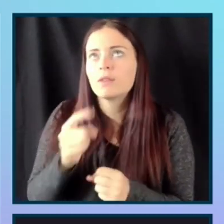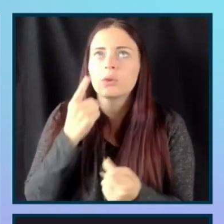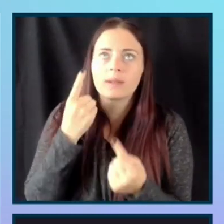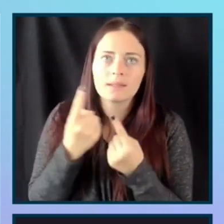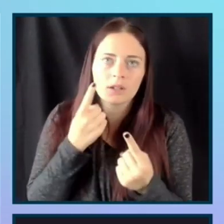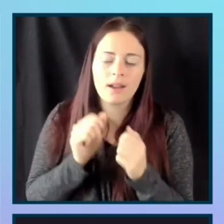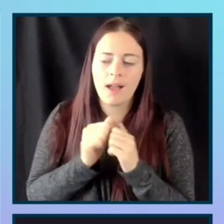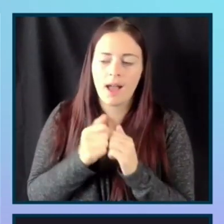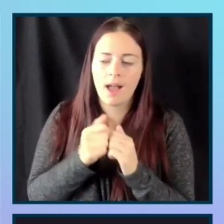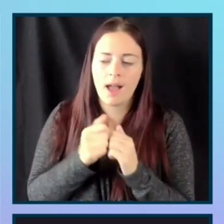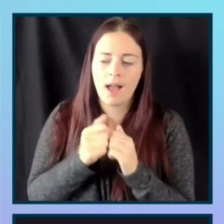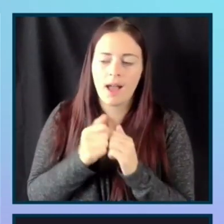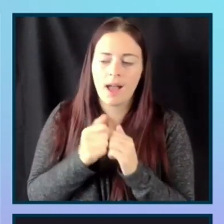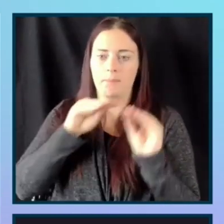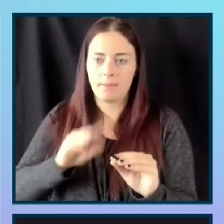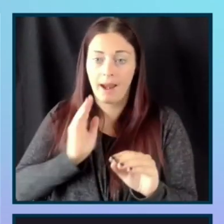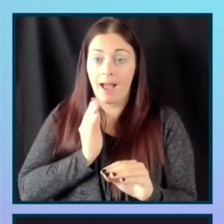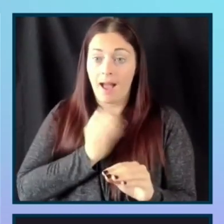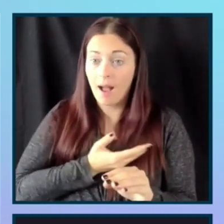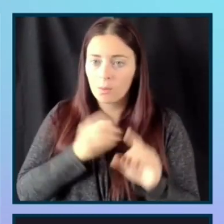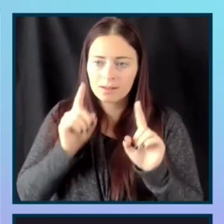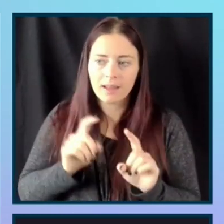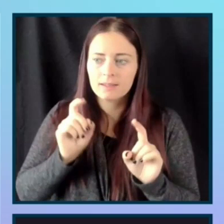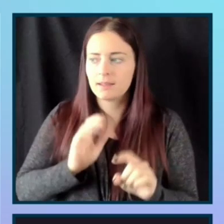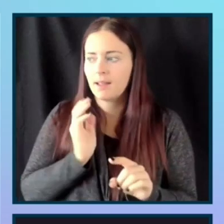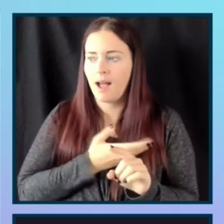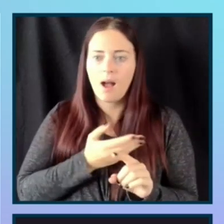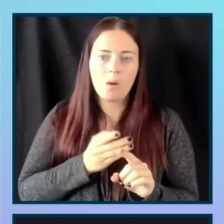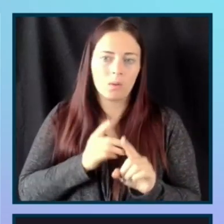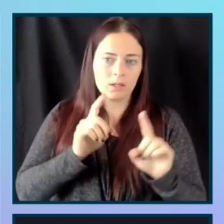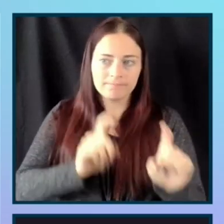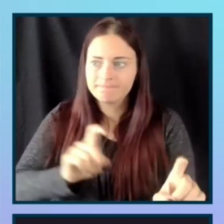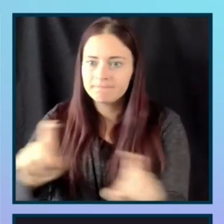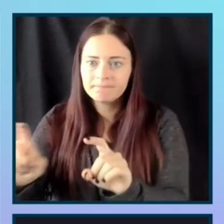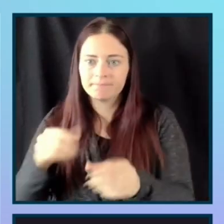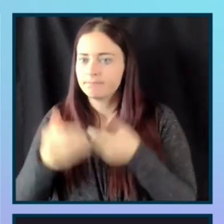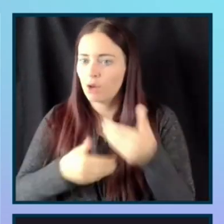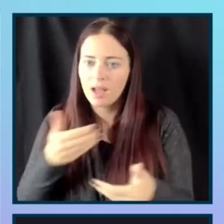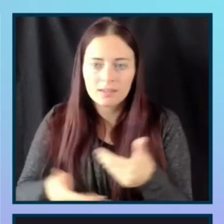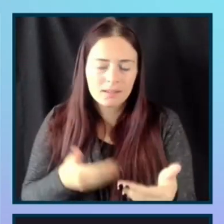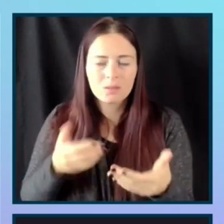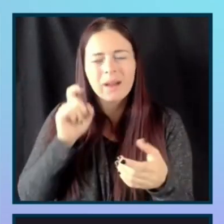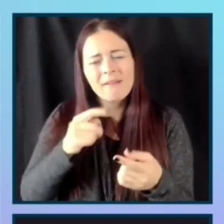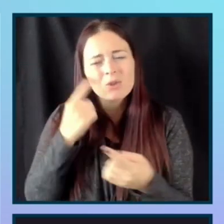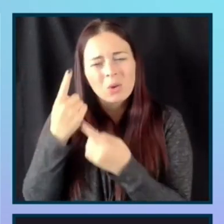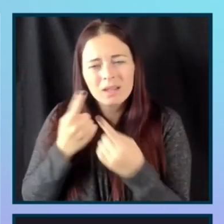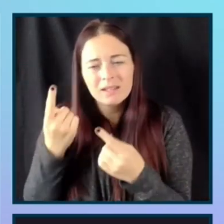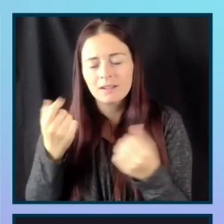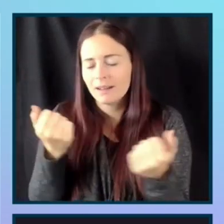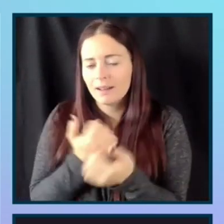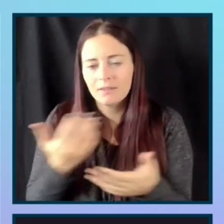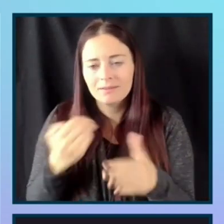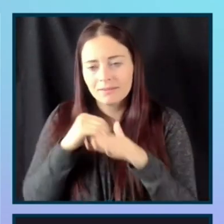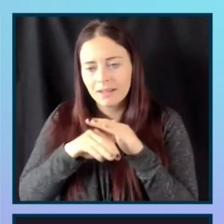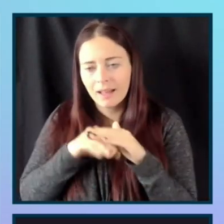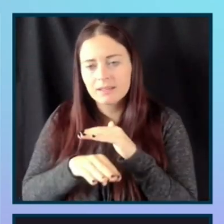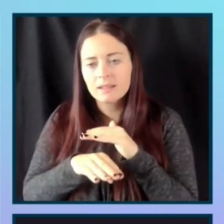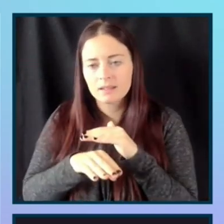testing and optimization experimentations in the mindset and the frame of accessibility when we're doing them.